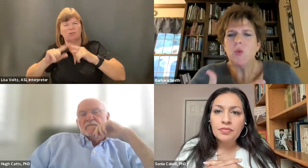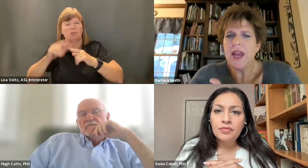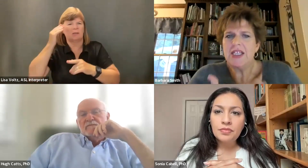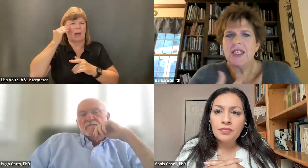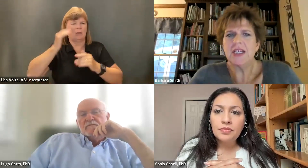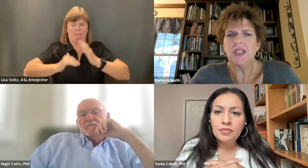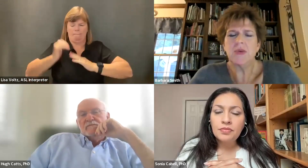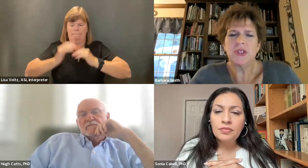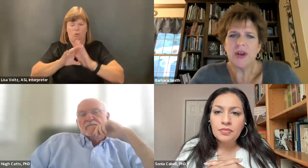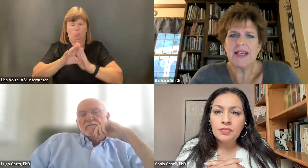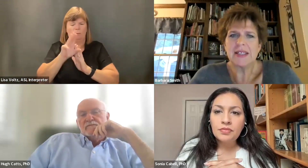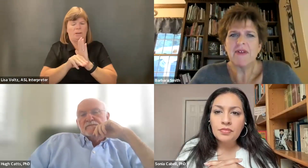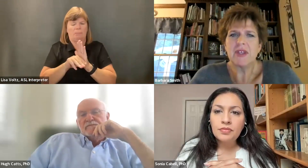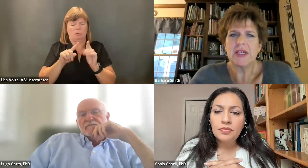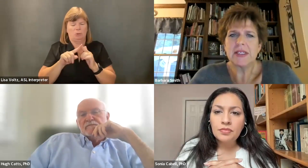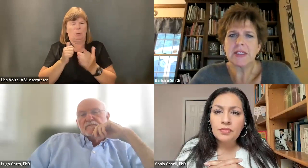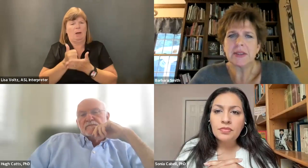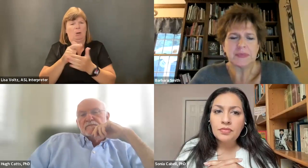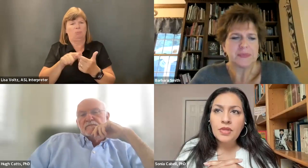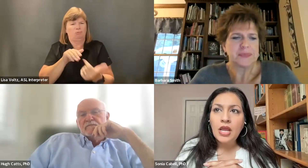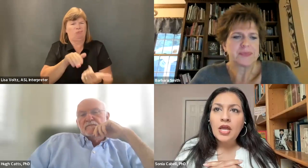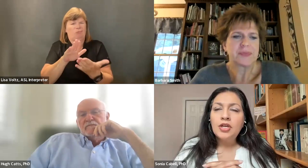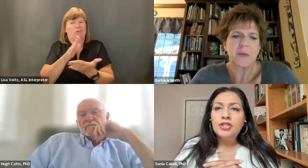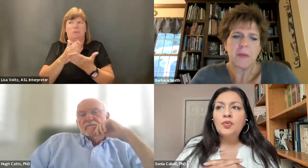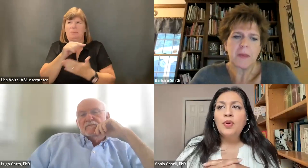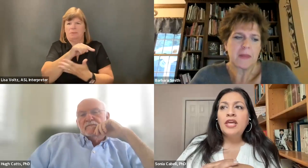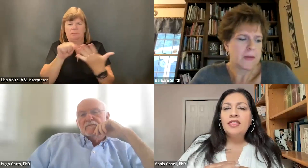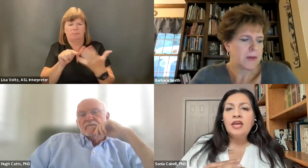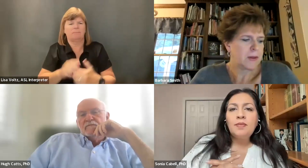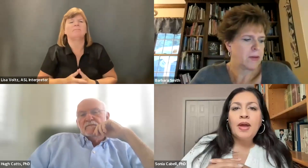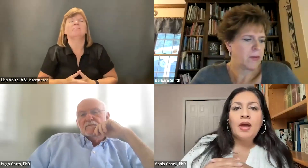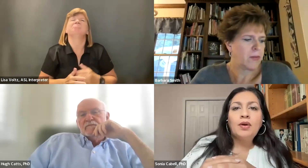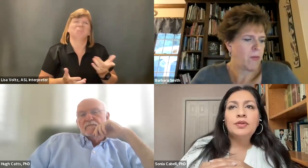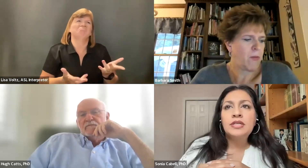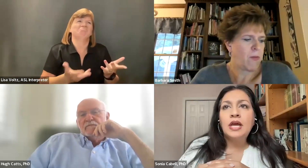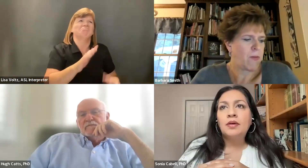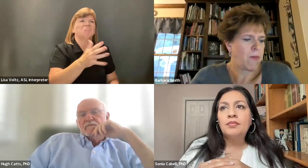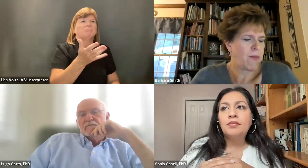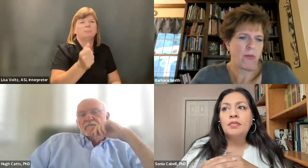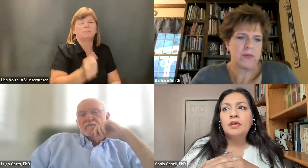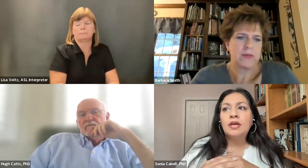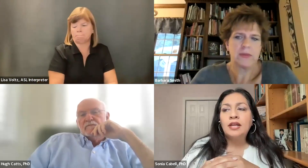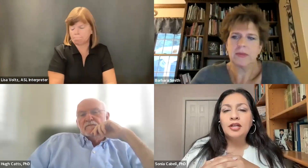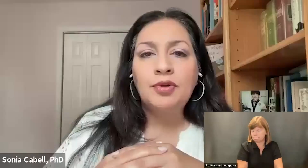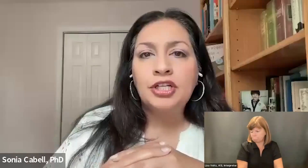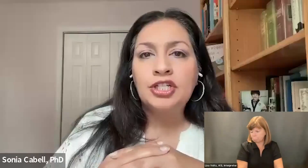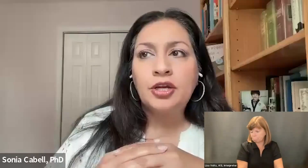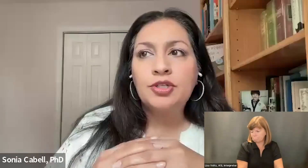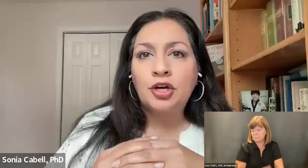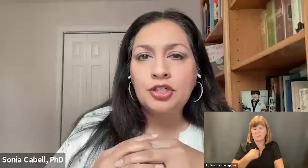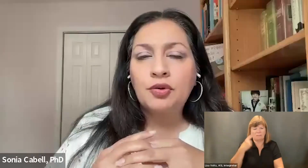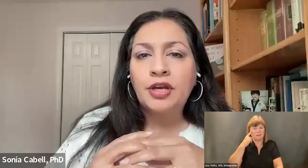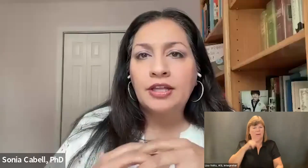know as a way to to address some of this so when I think about um content-rich English language arts